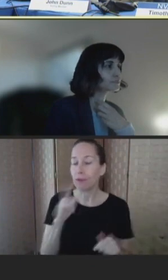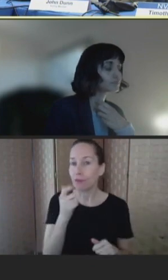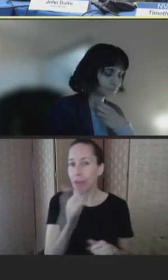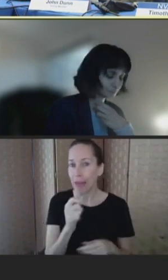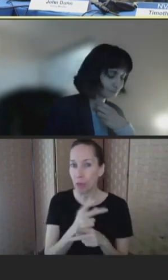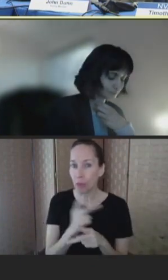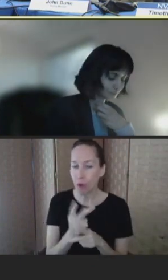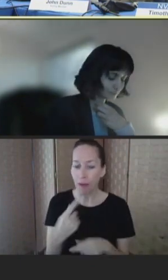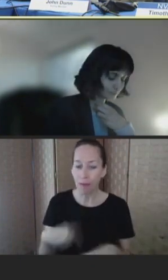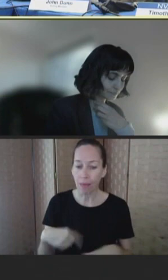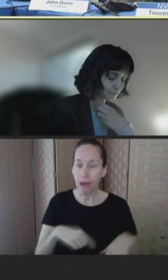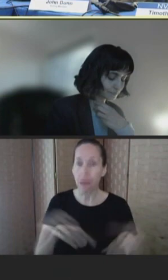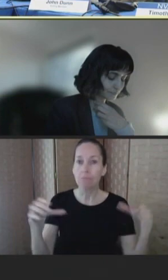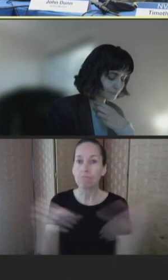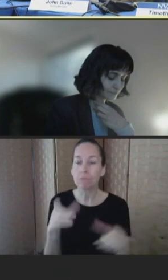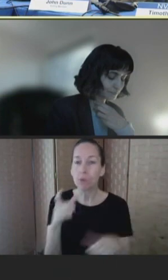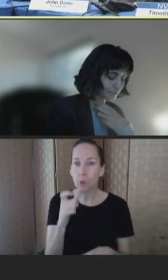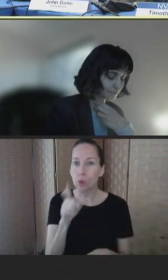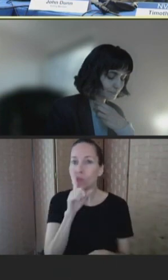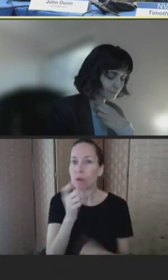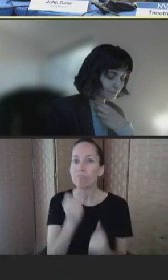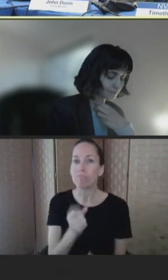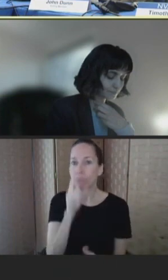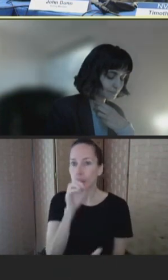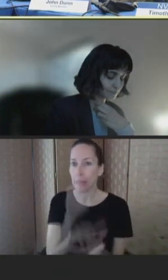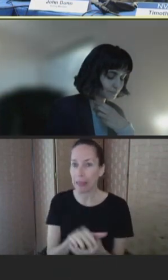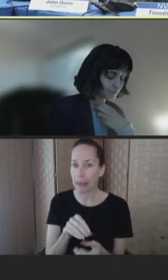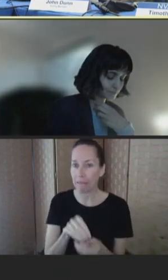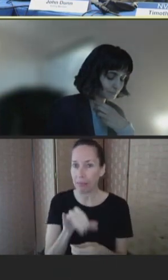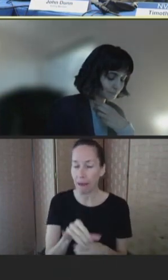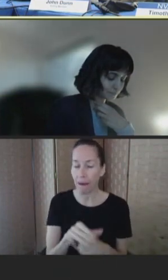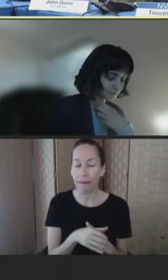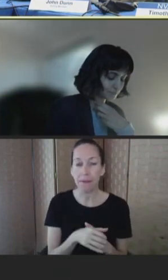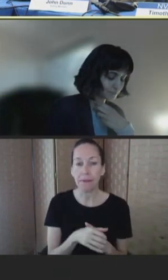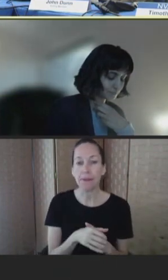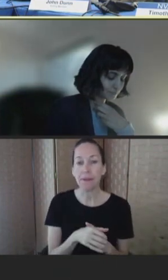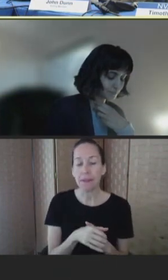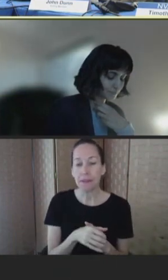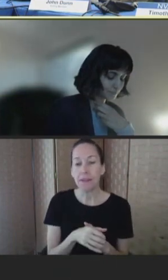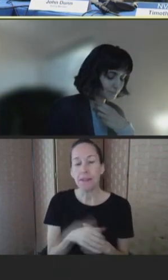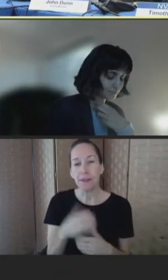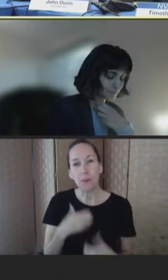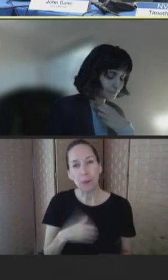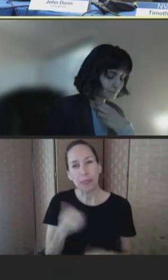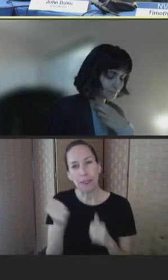And as you were giving this, I was wishing that everybody in my organization could listen to this